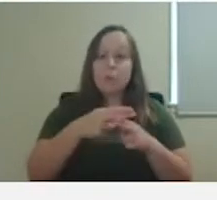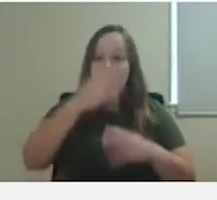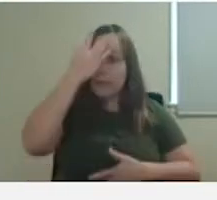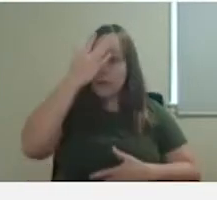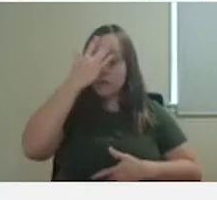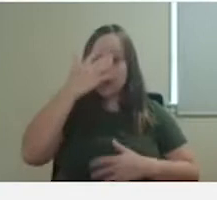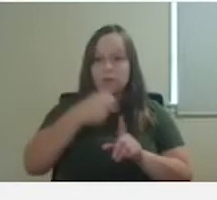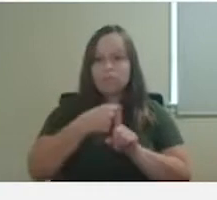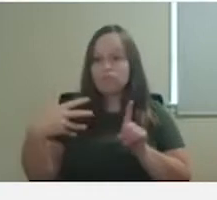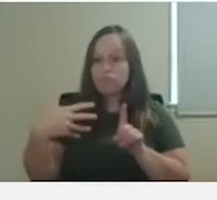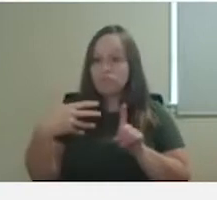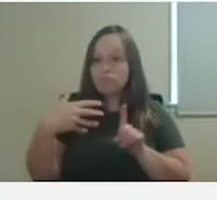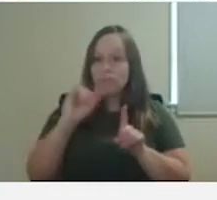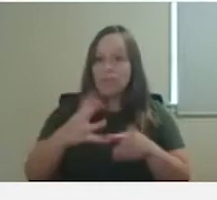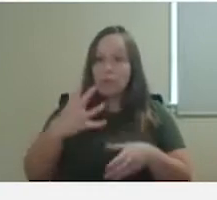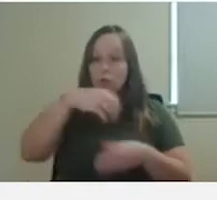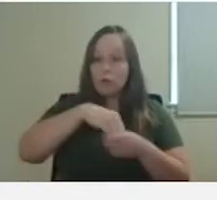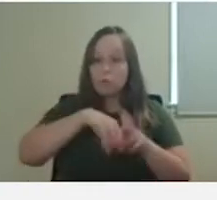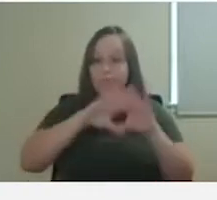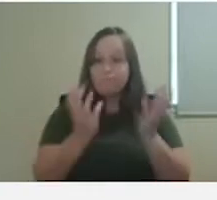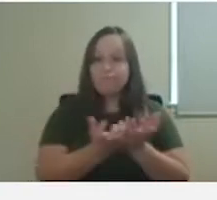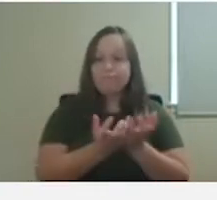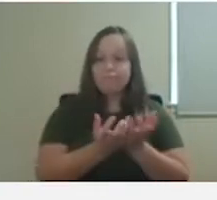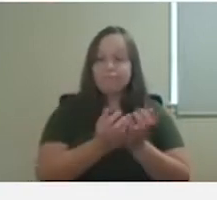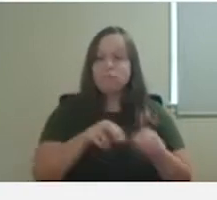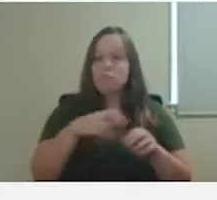expanded to include the risk of contracting or spreading